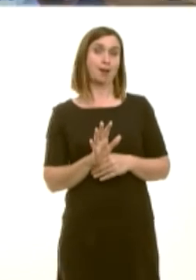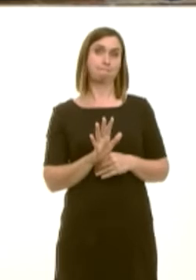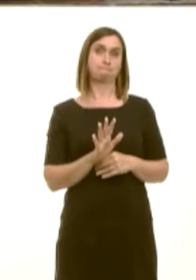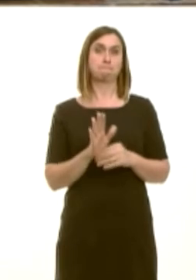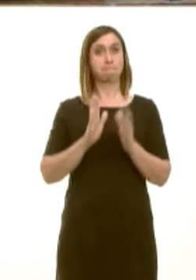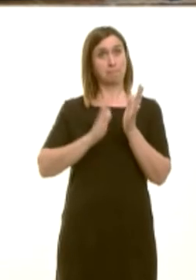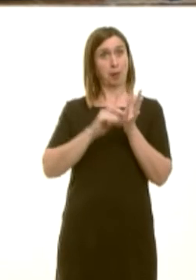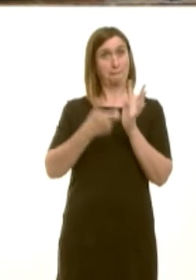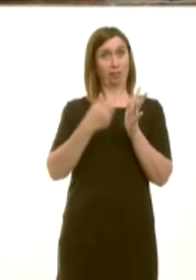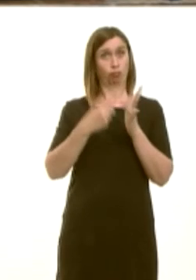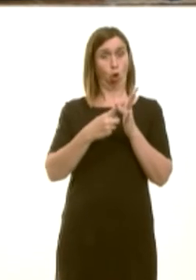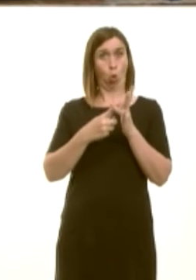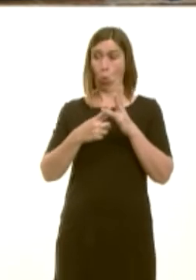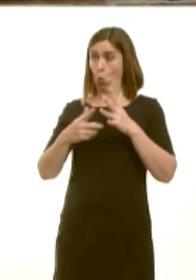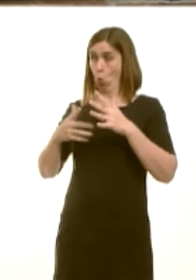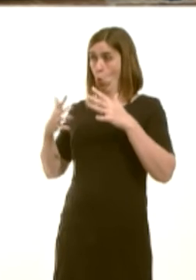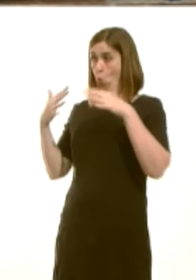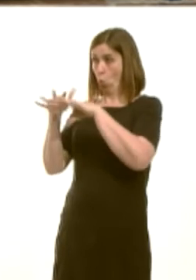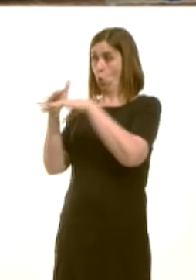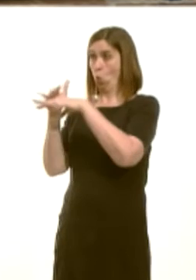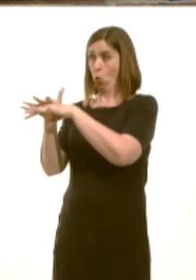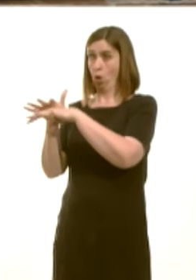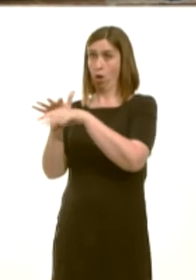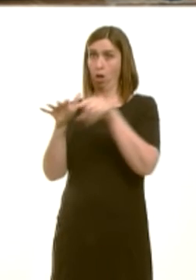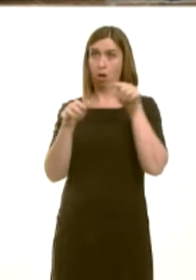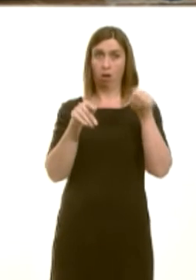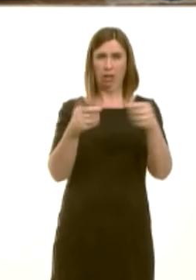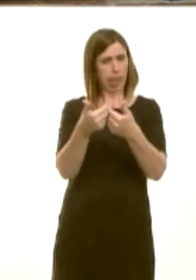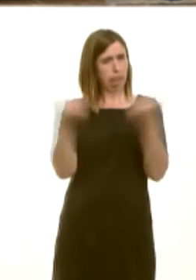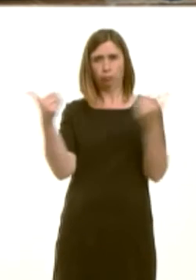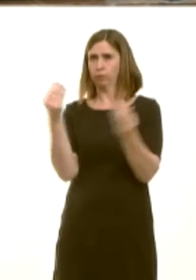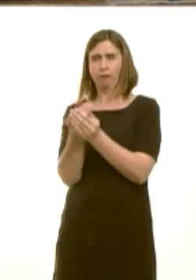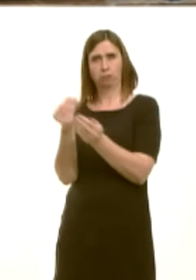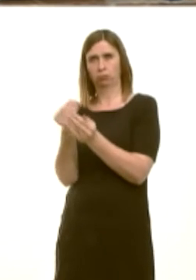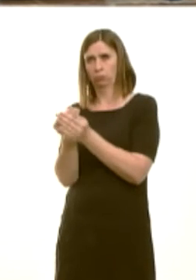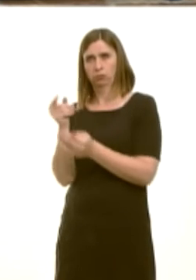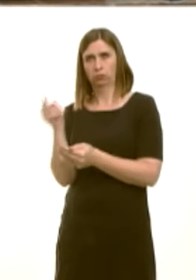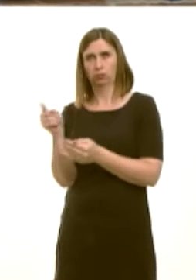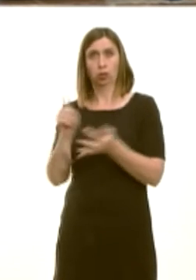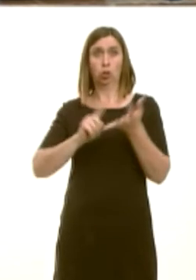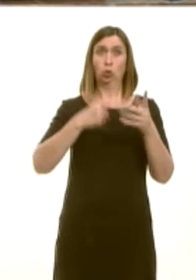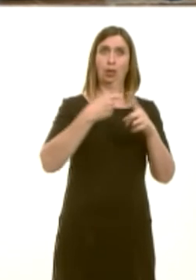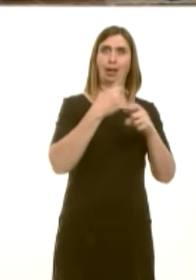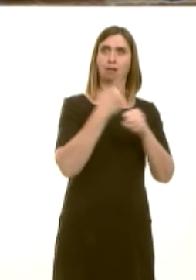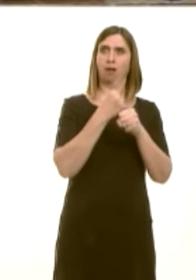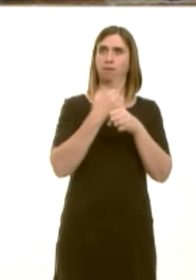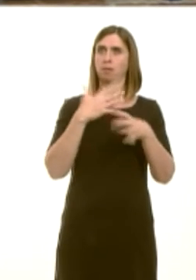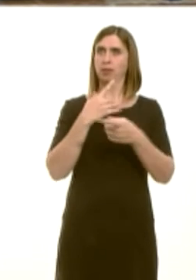system and the M4 are not in competition for the same funds. I remind the Member that what the UK Government has said is that early draw-down of borrowing powers is something specifically